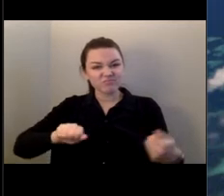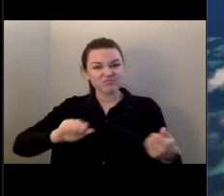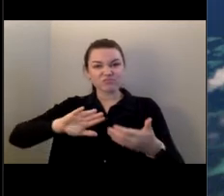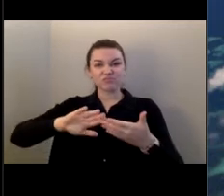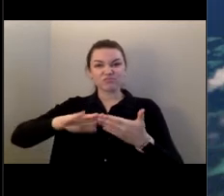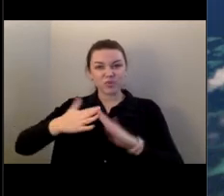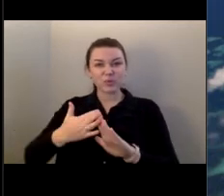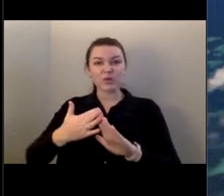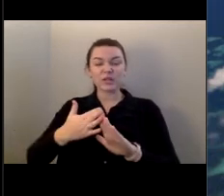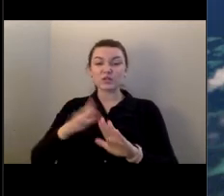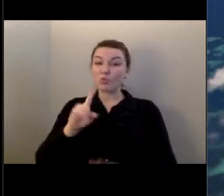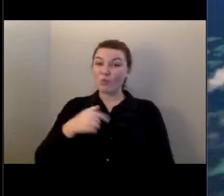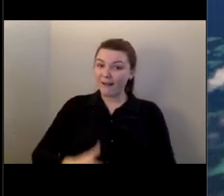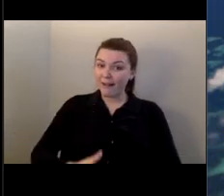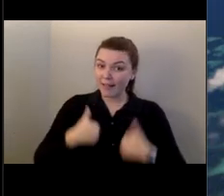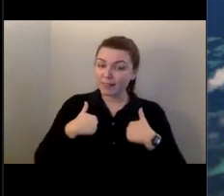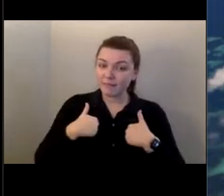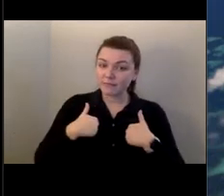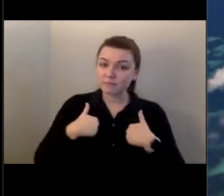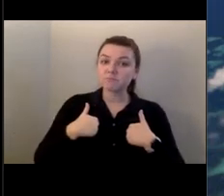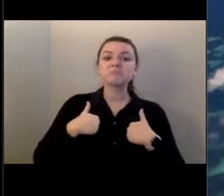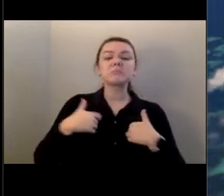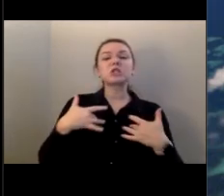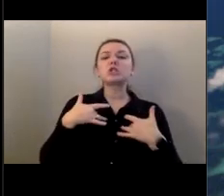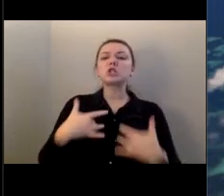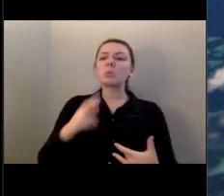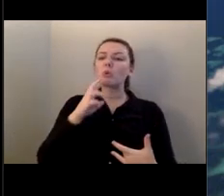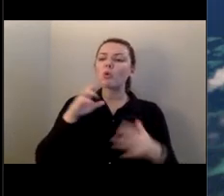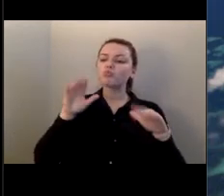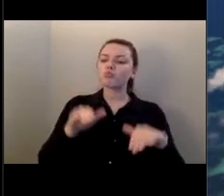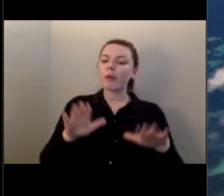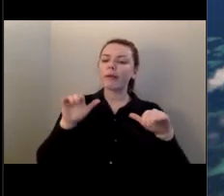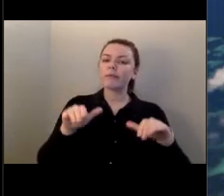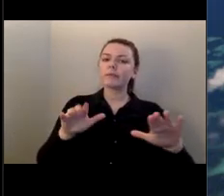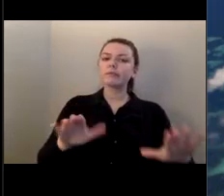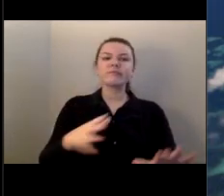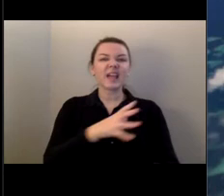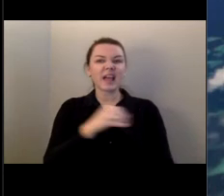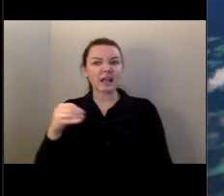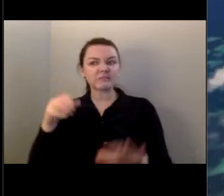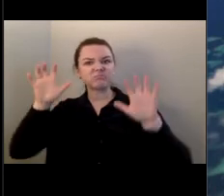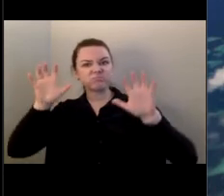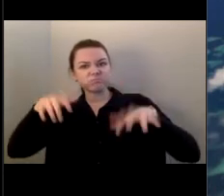from normal wave action and violent storms. In Hawaiian culture,